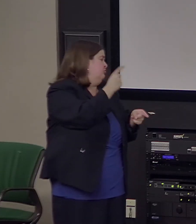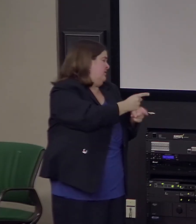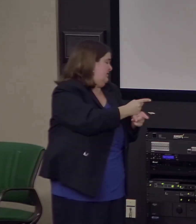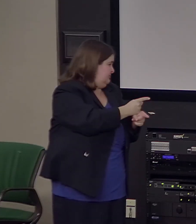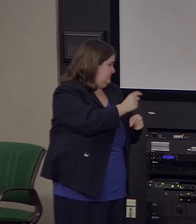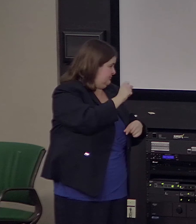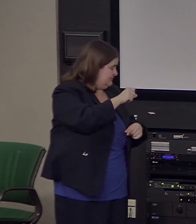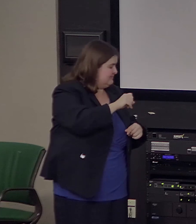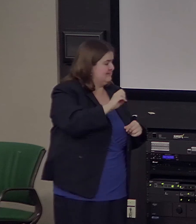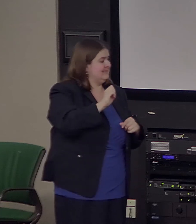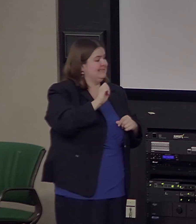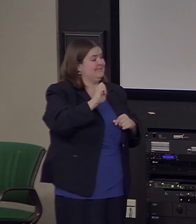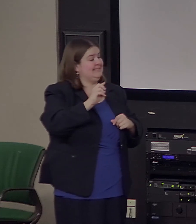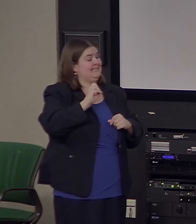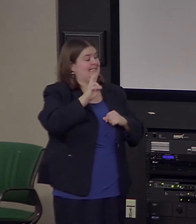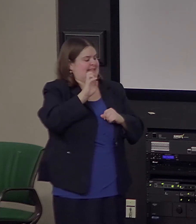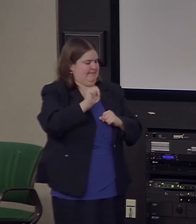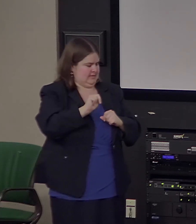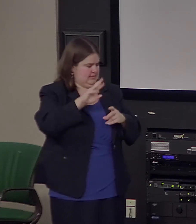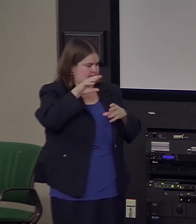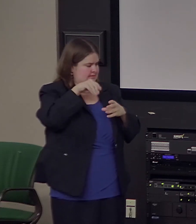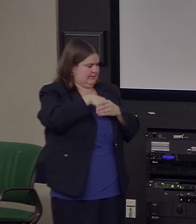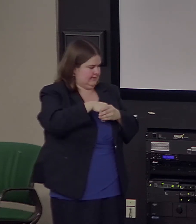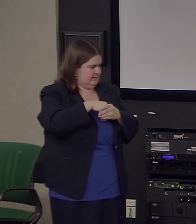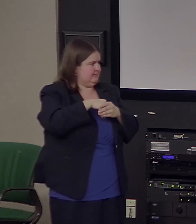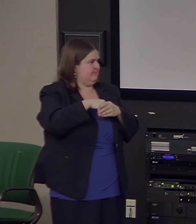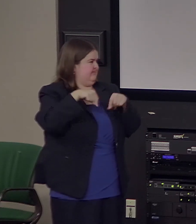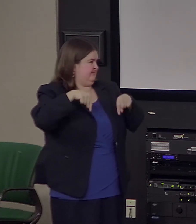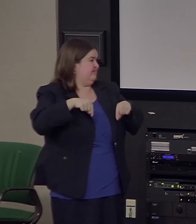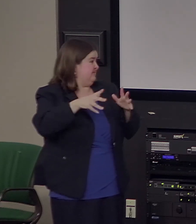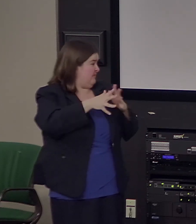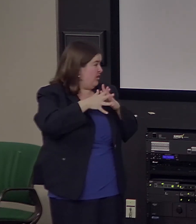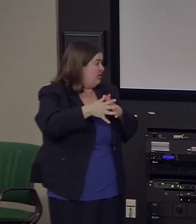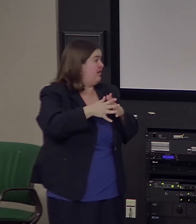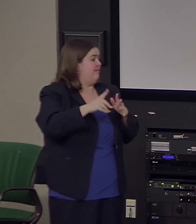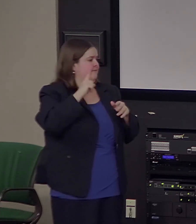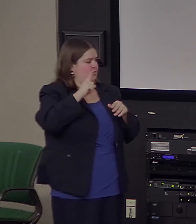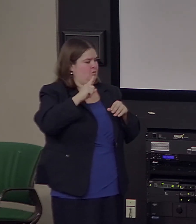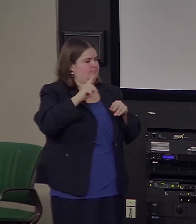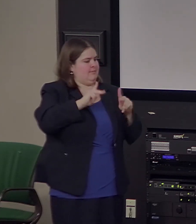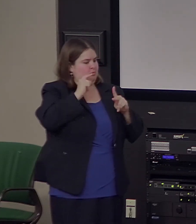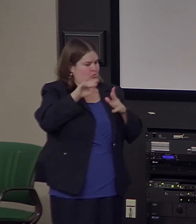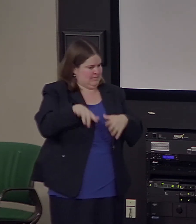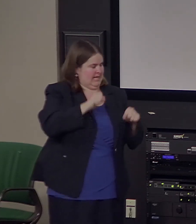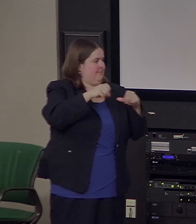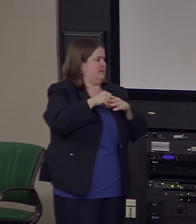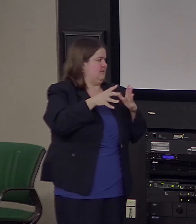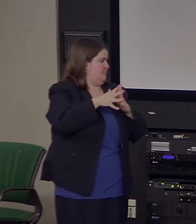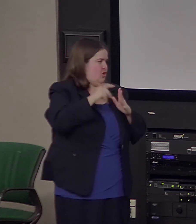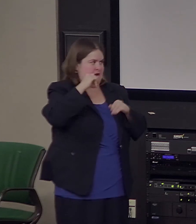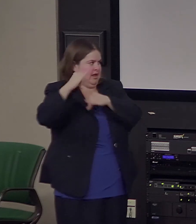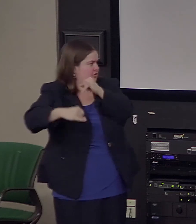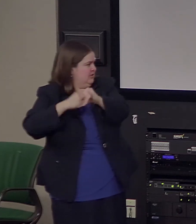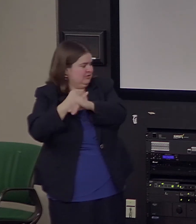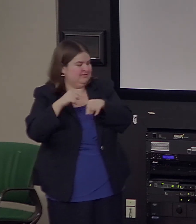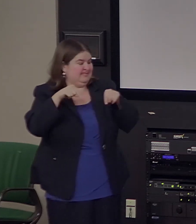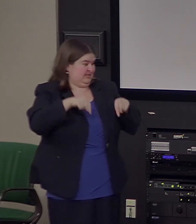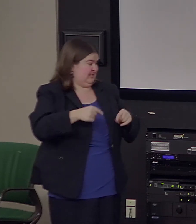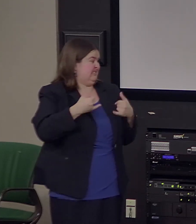Even within the United States in terms of national adoption there are issues for children